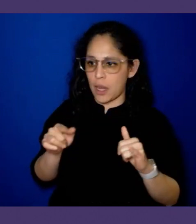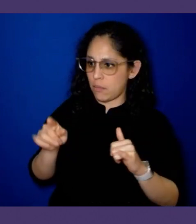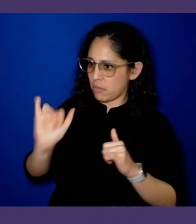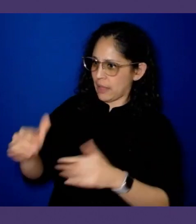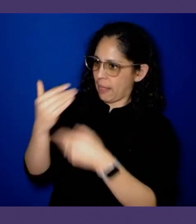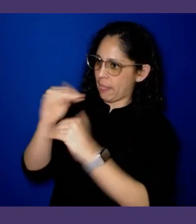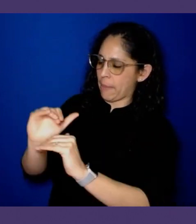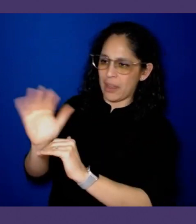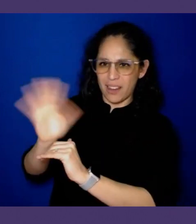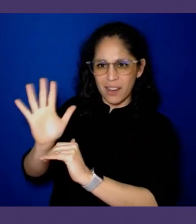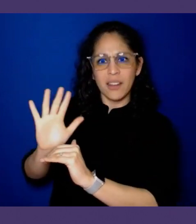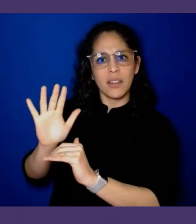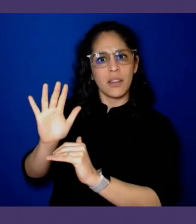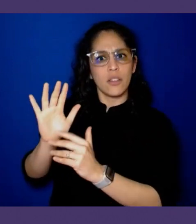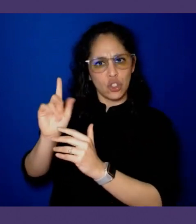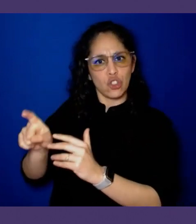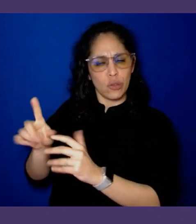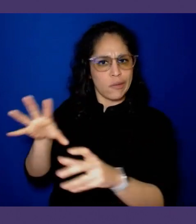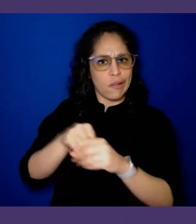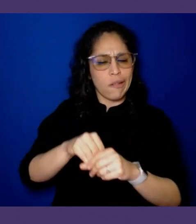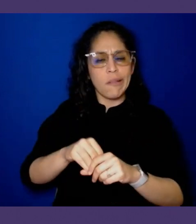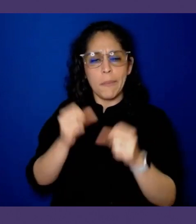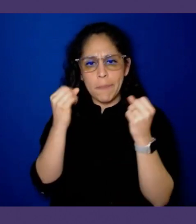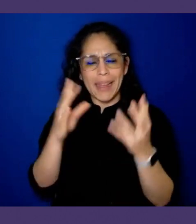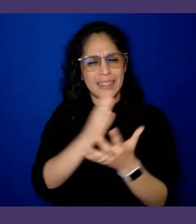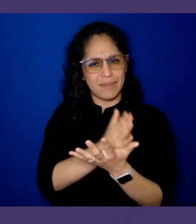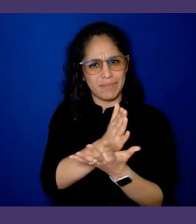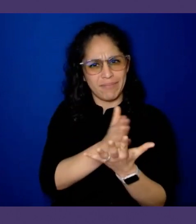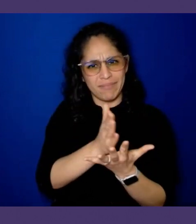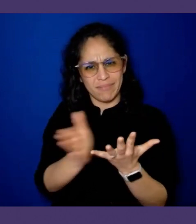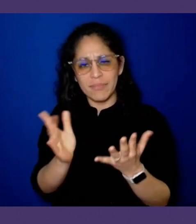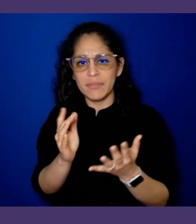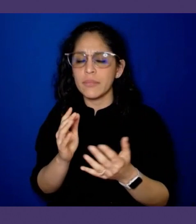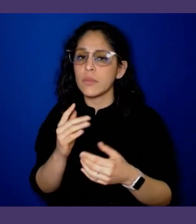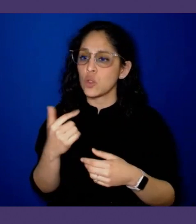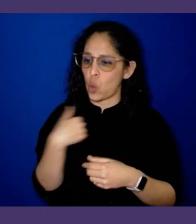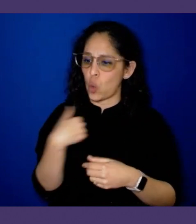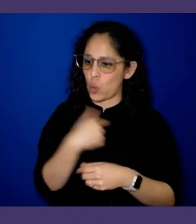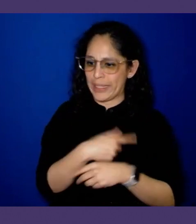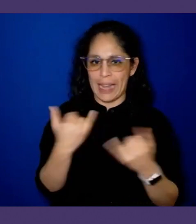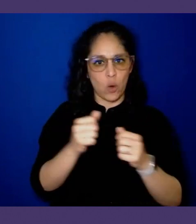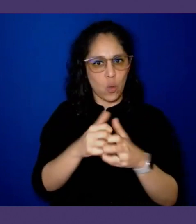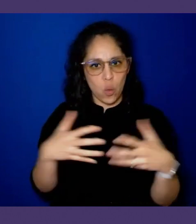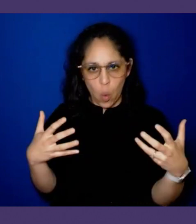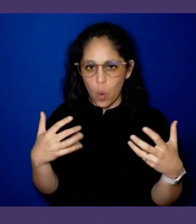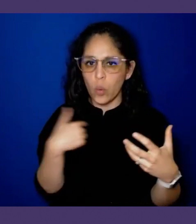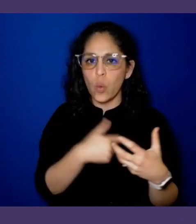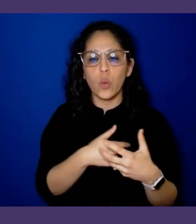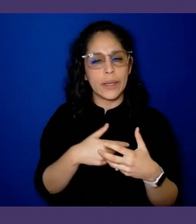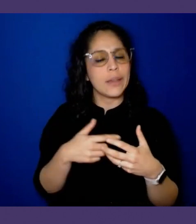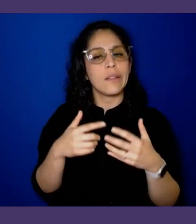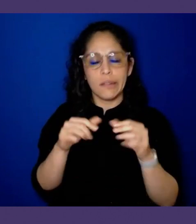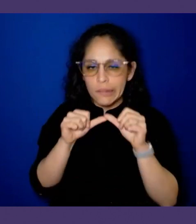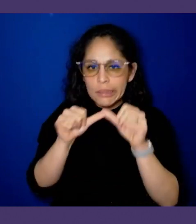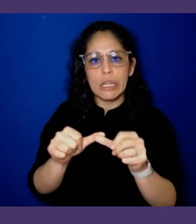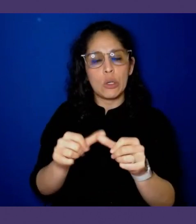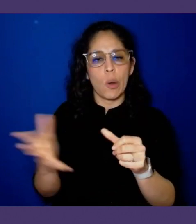that industry and so as we've grown, we've been able to continue including other types of industries,